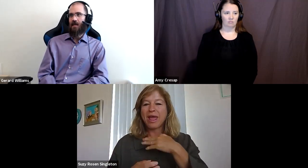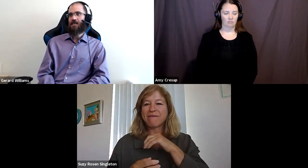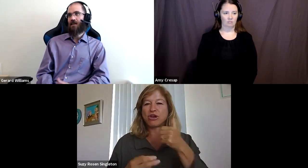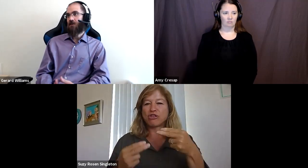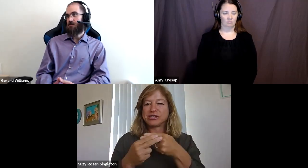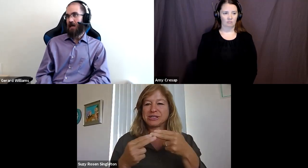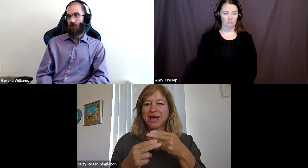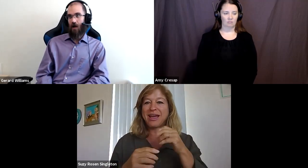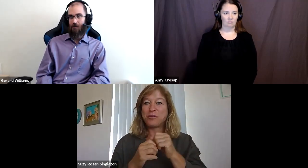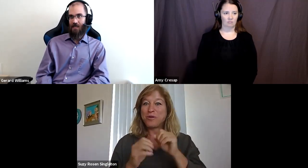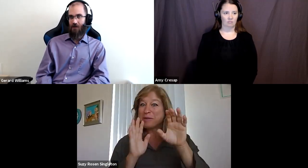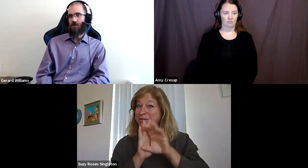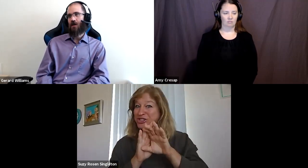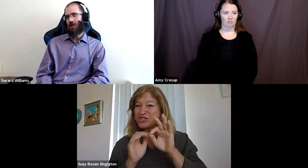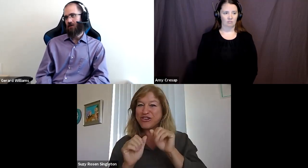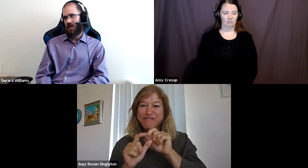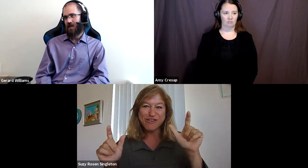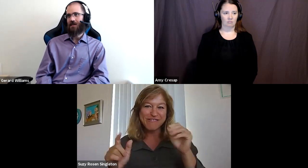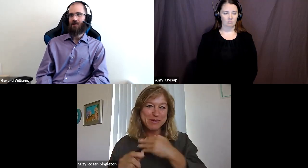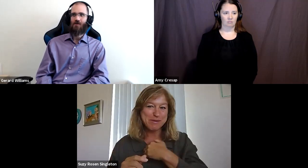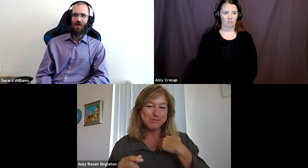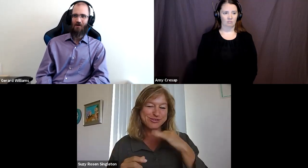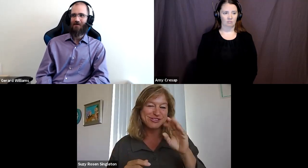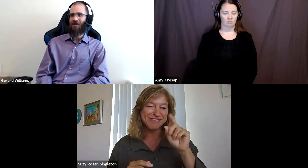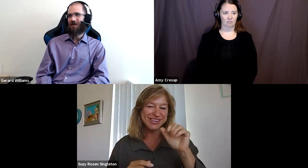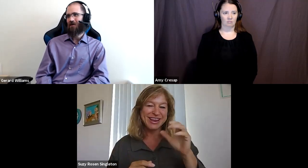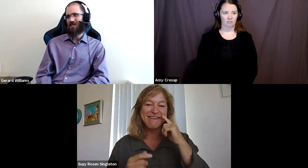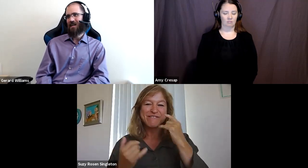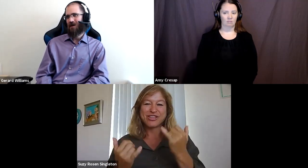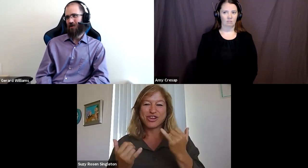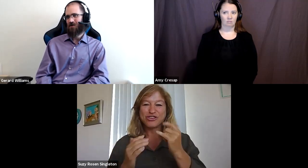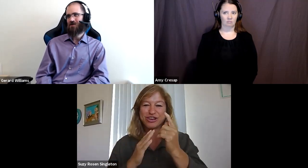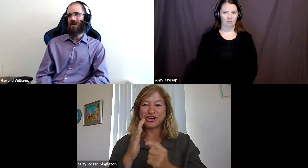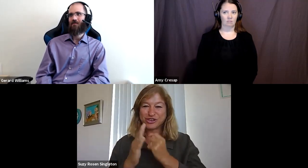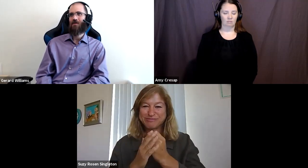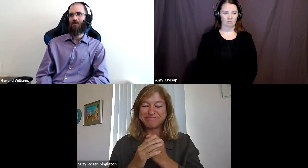It has given us many recommendations, another slide that includes a picture of all the DAC